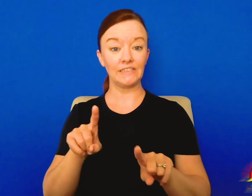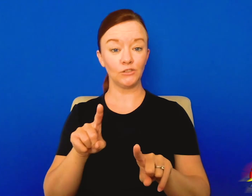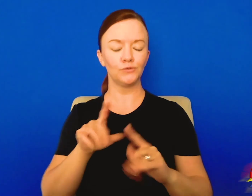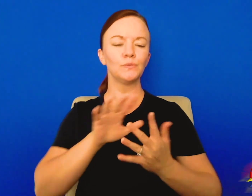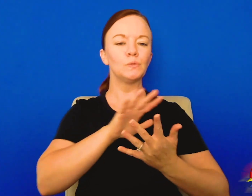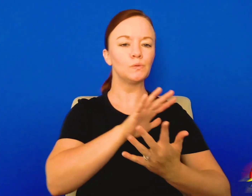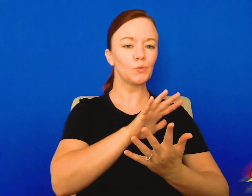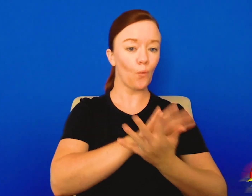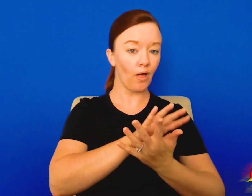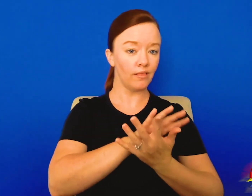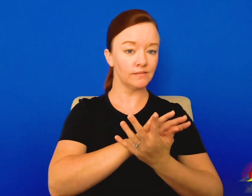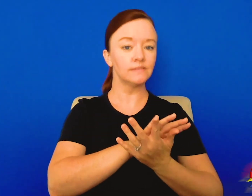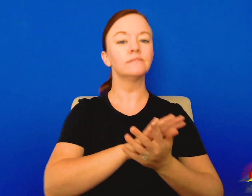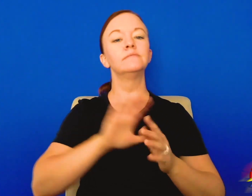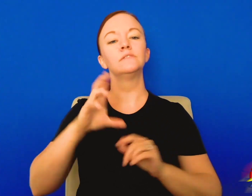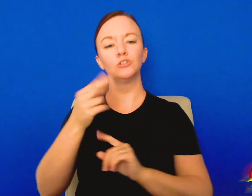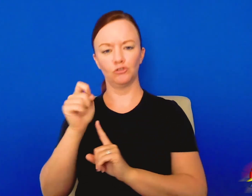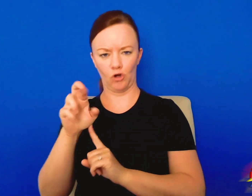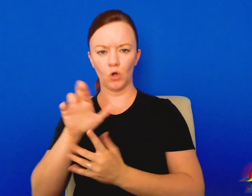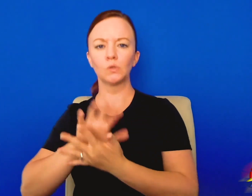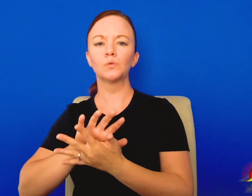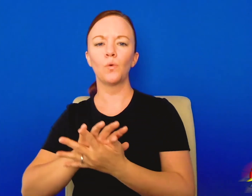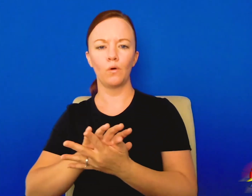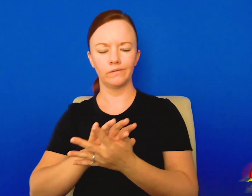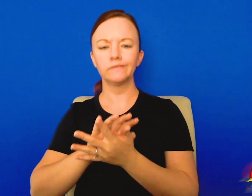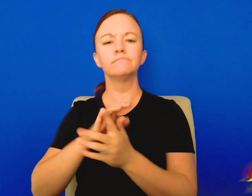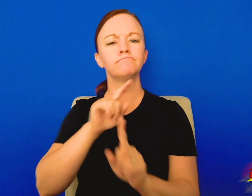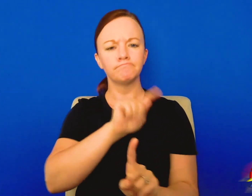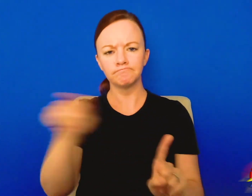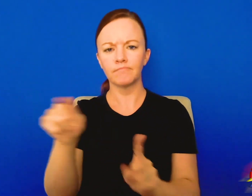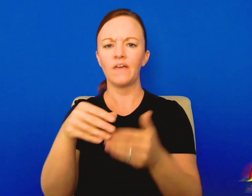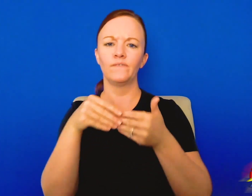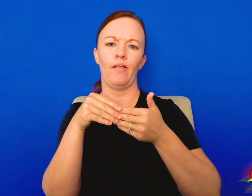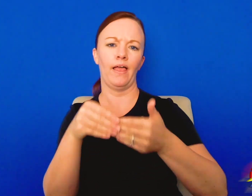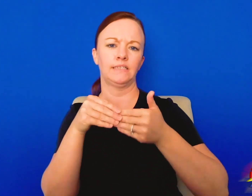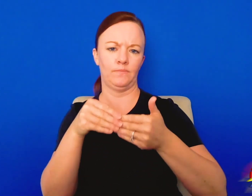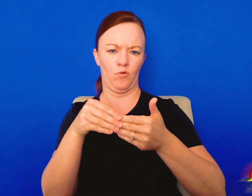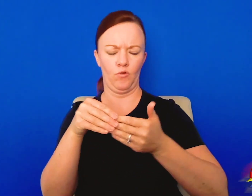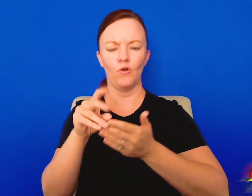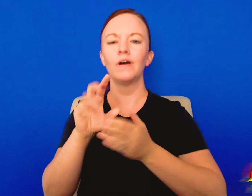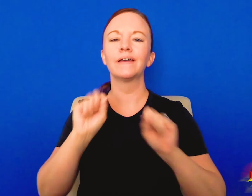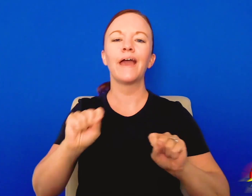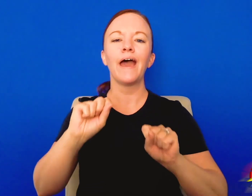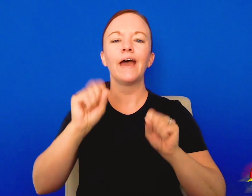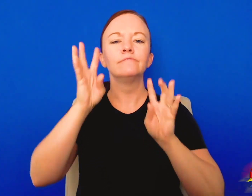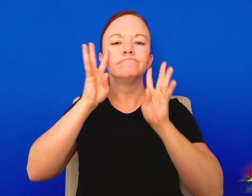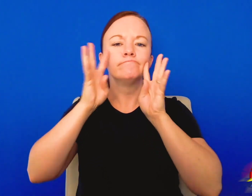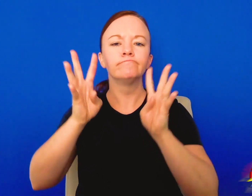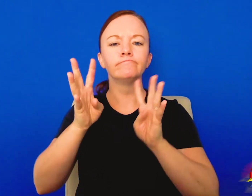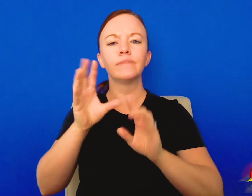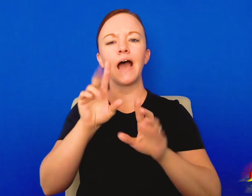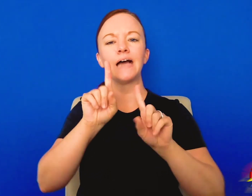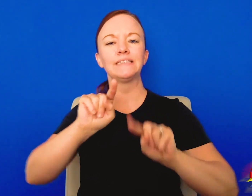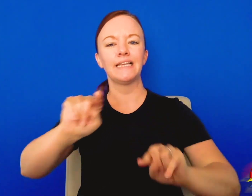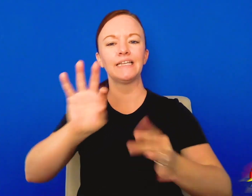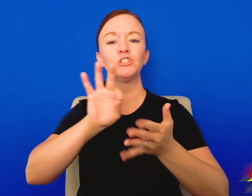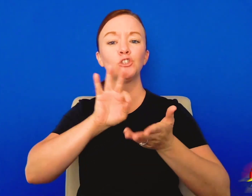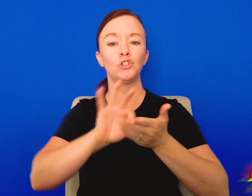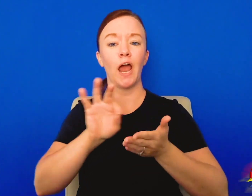ANSWER: SCHOOLS AND CHARTERS WILL HAVE THE FLEXIBILITY TO DESIGN ATTENDANCE TRACKING PROCEDURES.